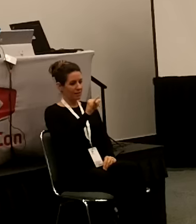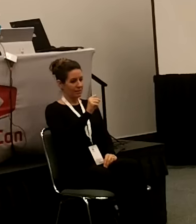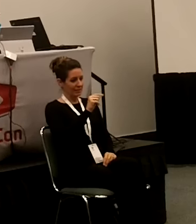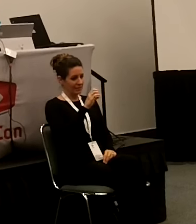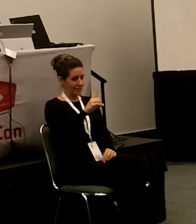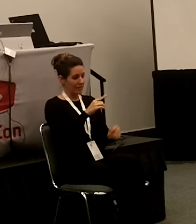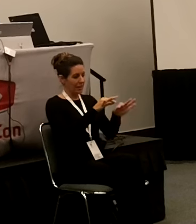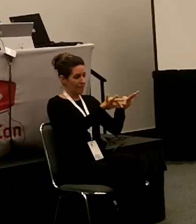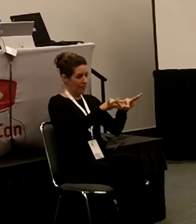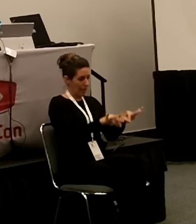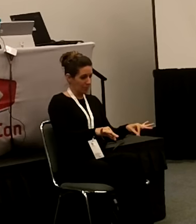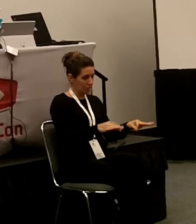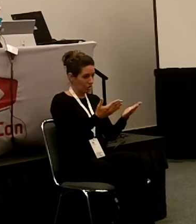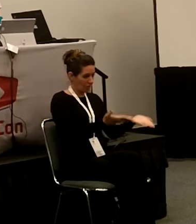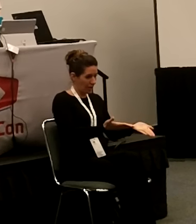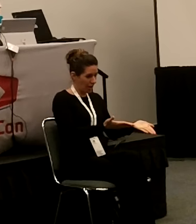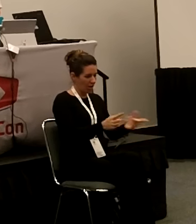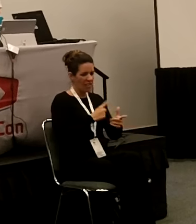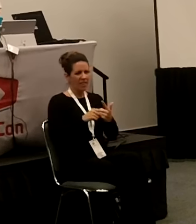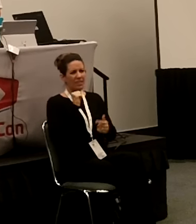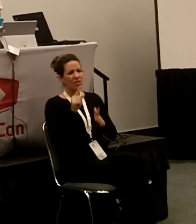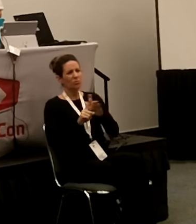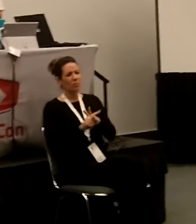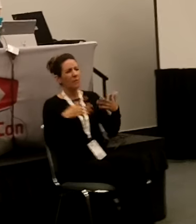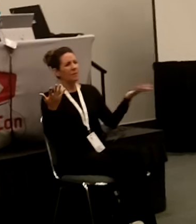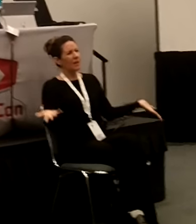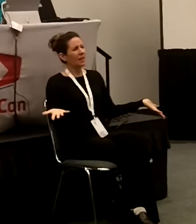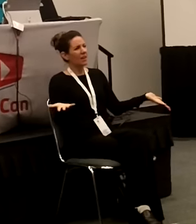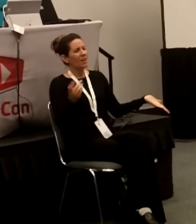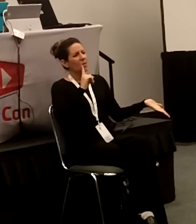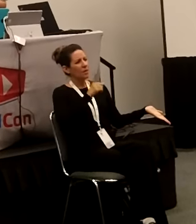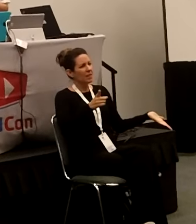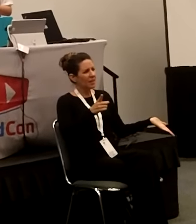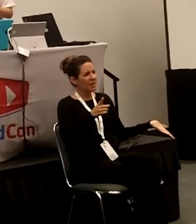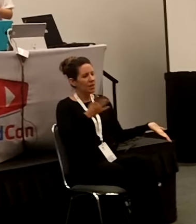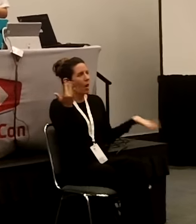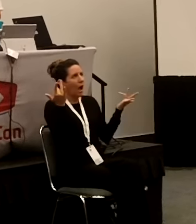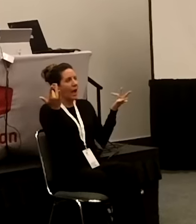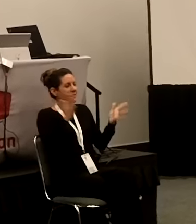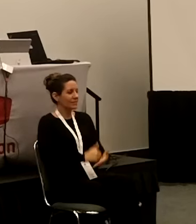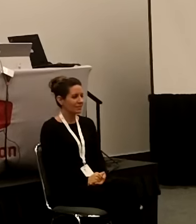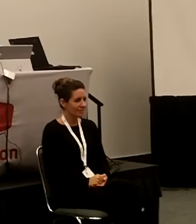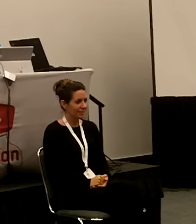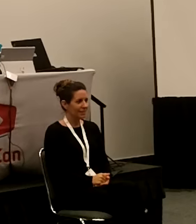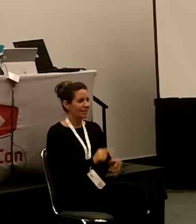and then they don't show up and I'm like, "Really?" Like, "What, like, why?"